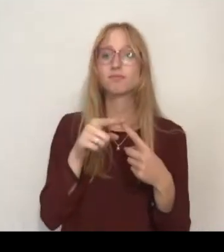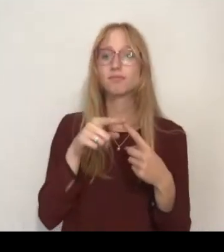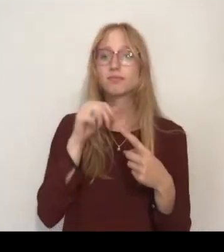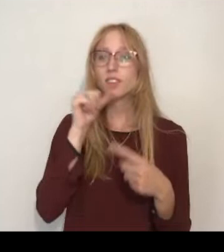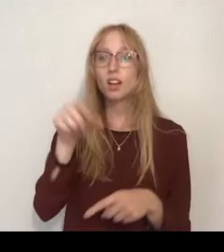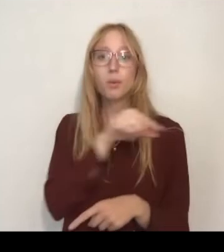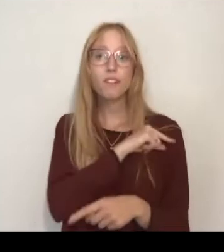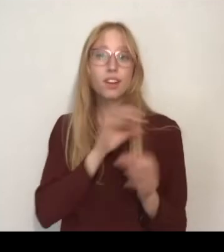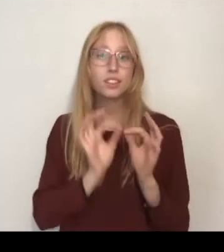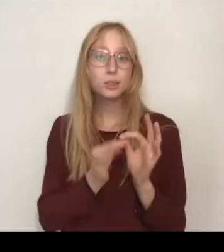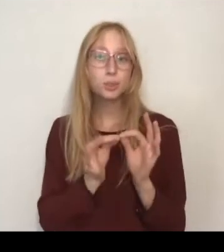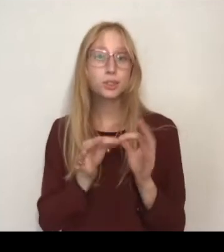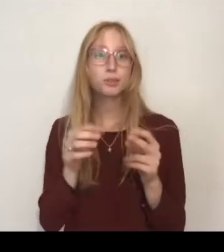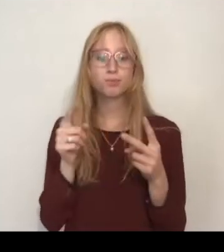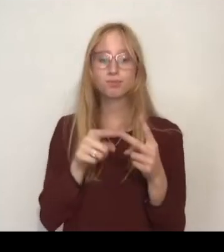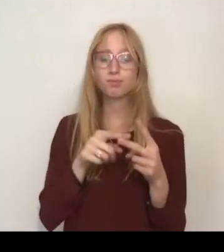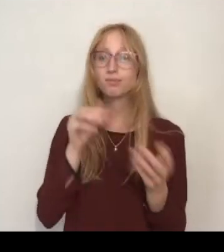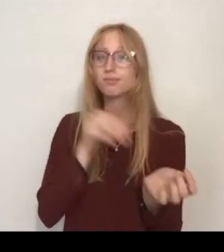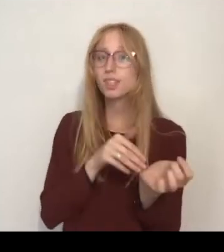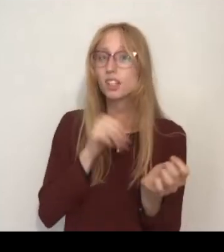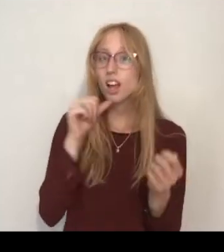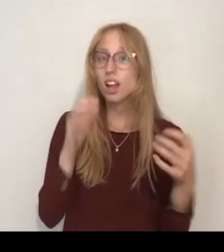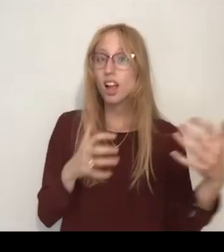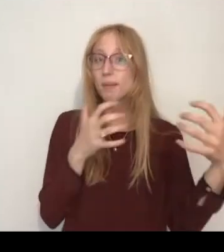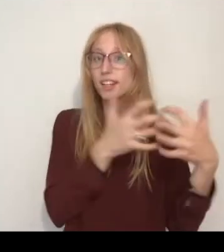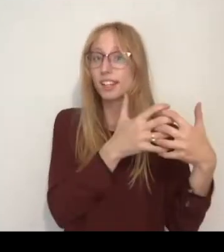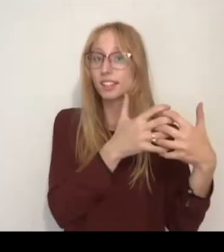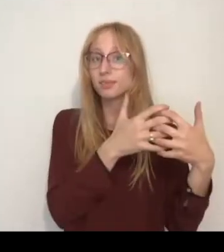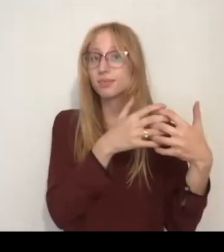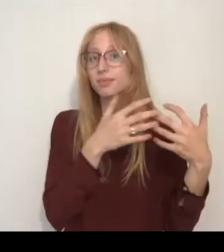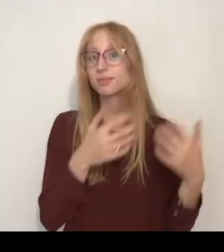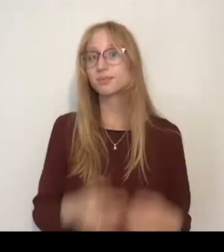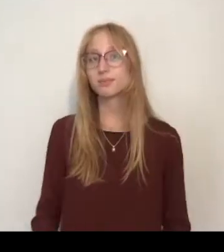Possible reasons why could be an unqualified interpreter